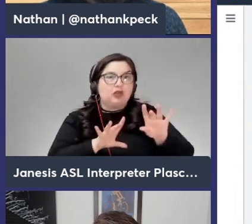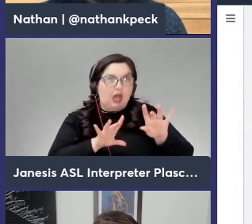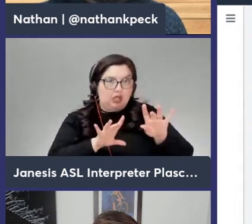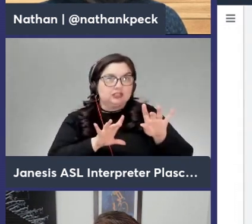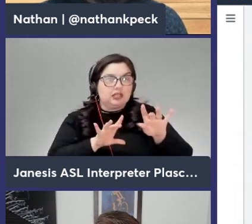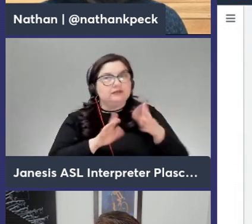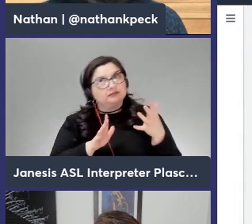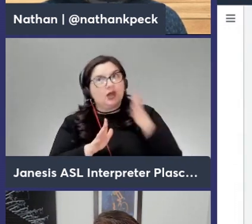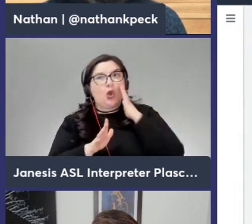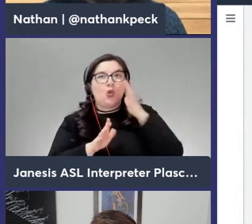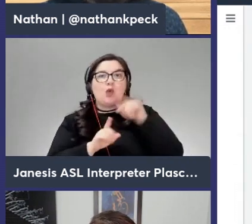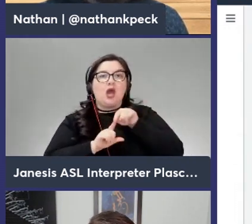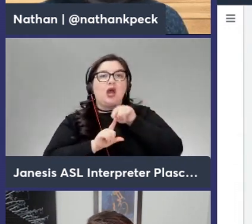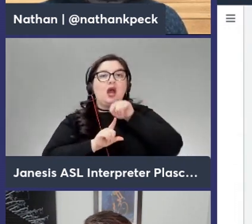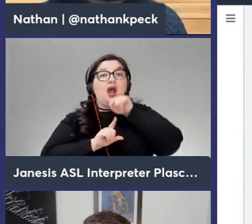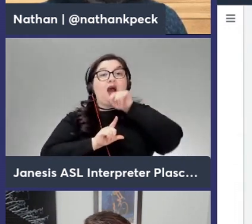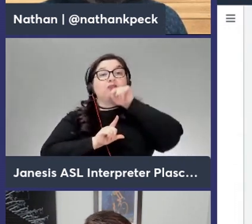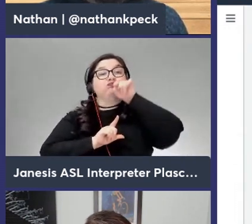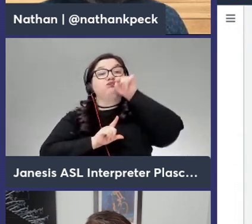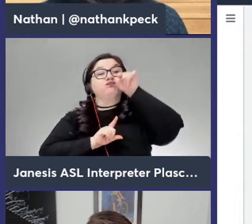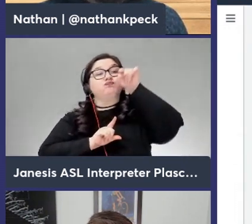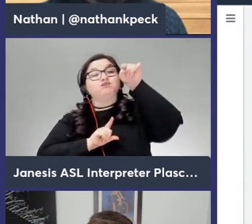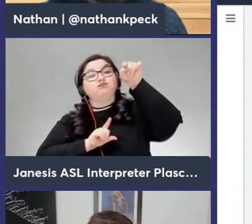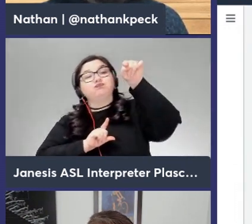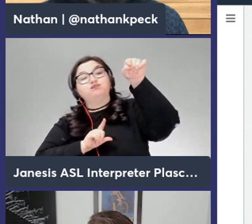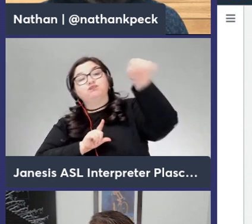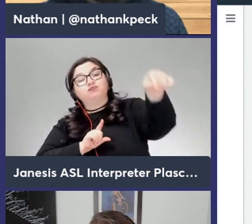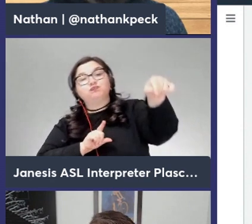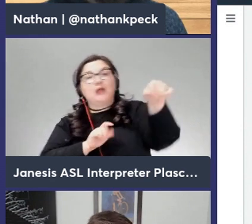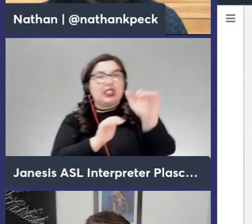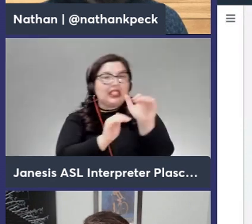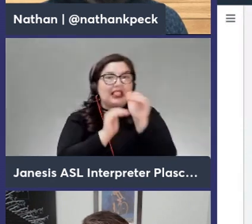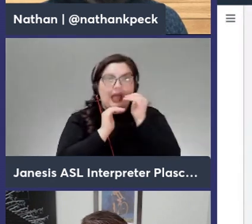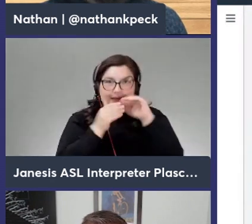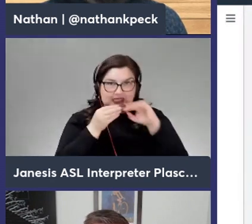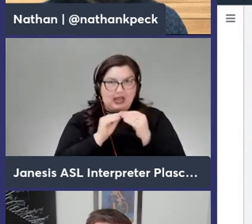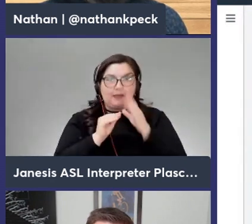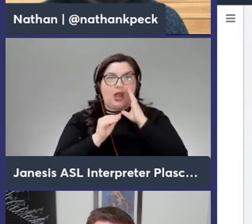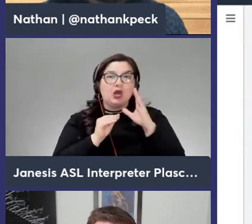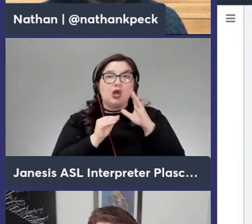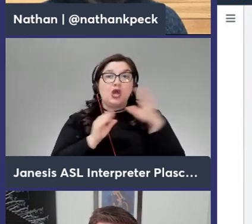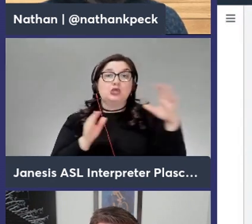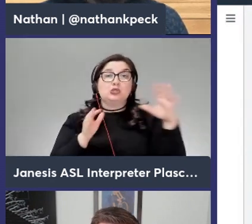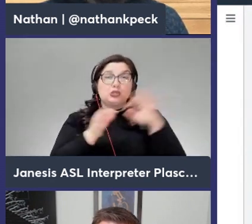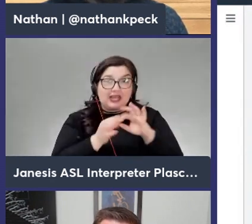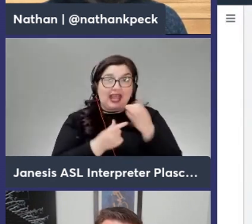you're gonna ride over over a limited number of ISPs. So you're gonna connect, as soon as you connect into that Edge location,